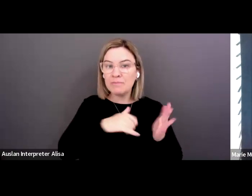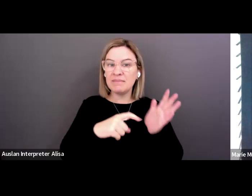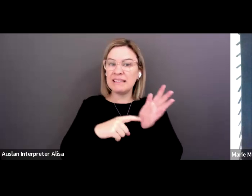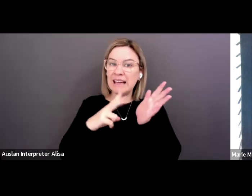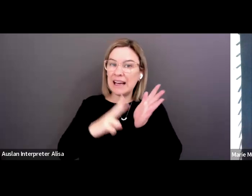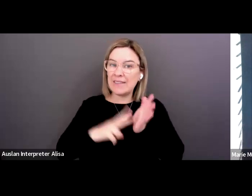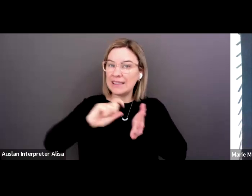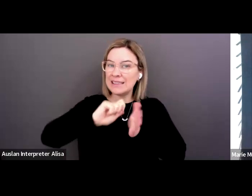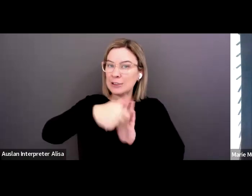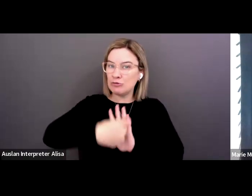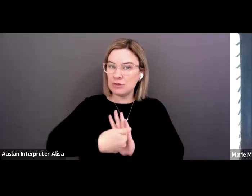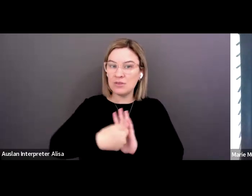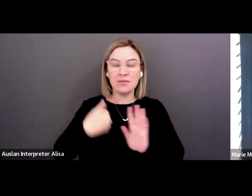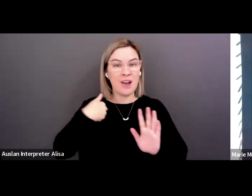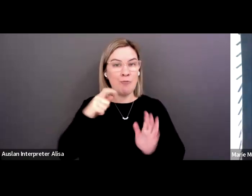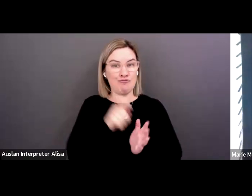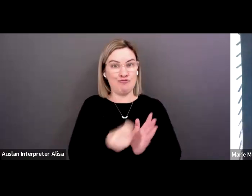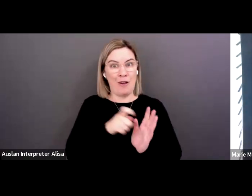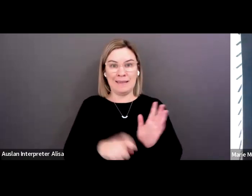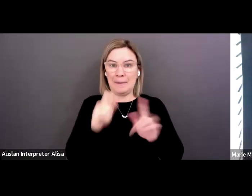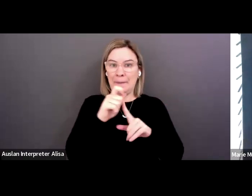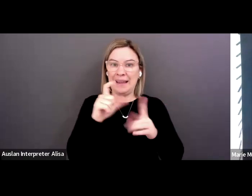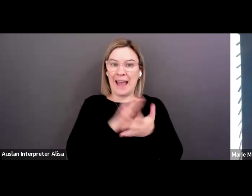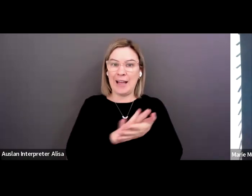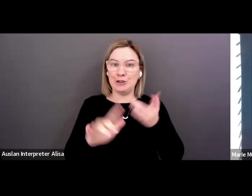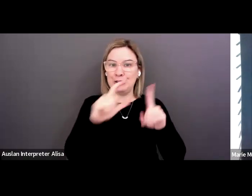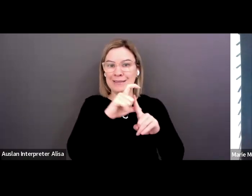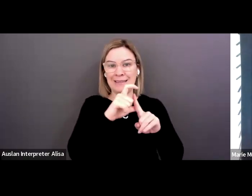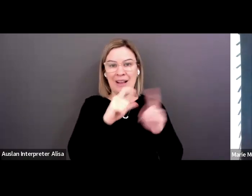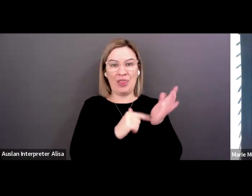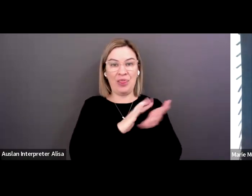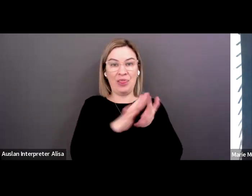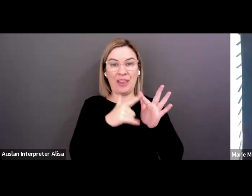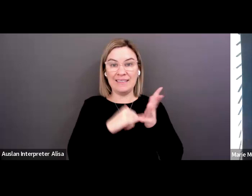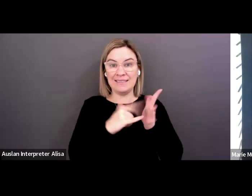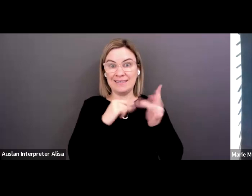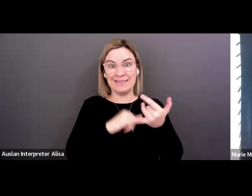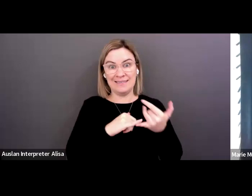speaking to you today from Larrakia country. I'm a writer, I have written five books. I